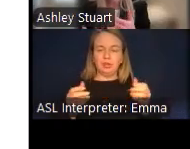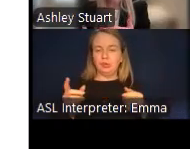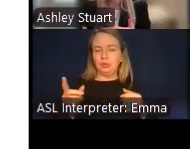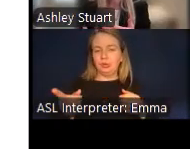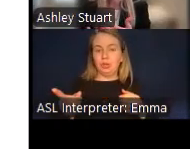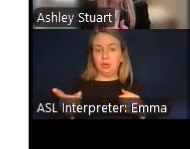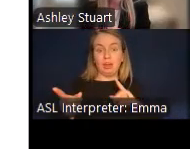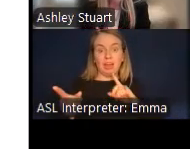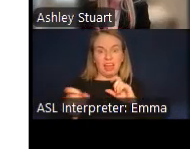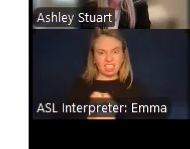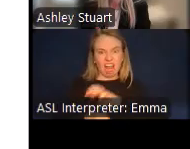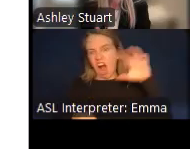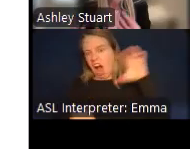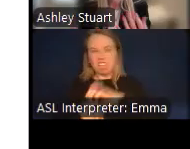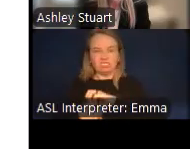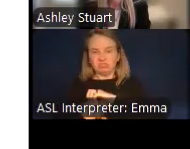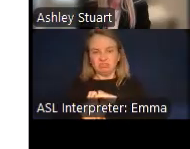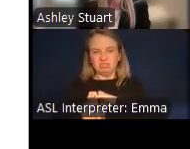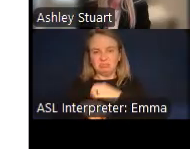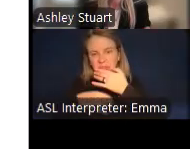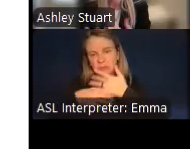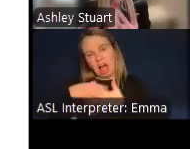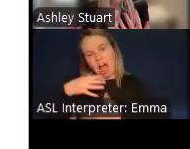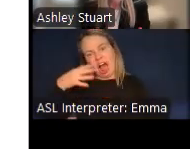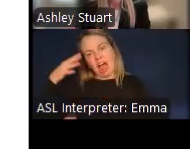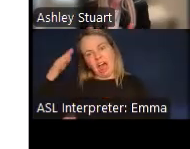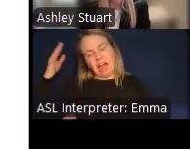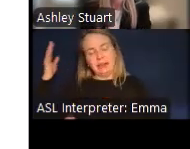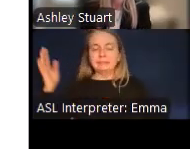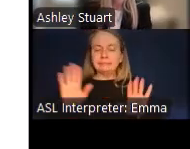actually chomping down and blood is shedding things like that.